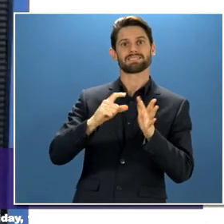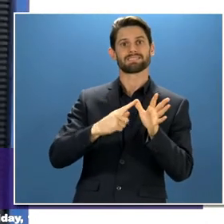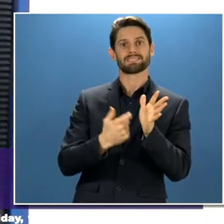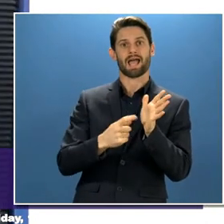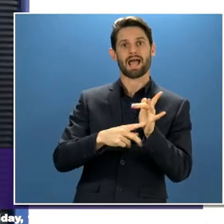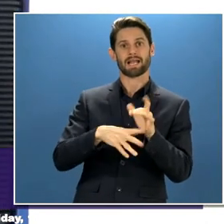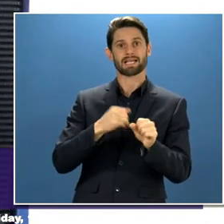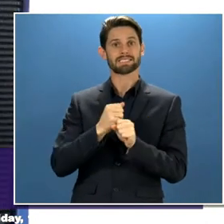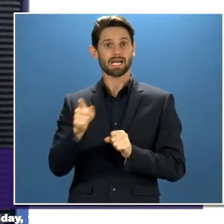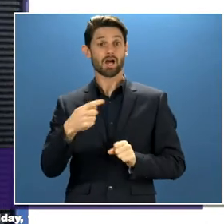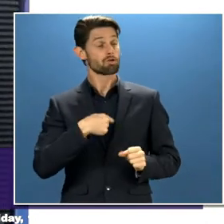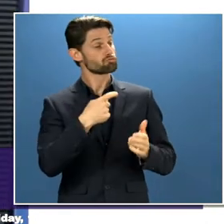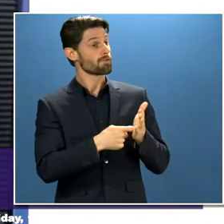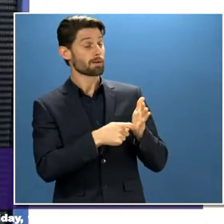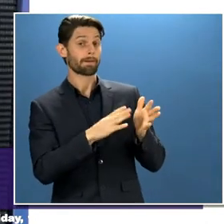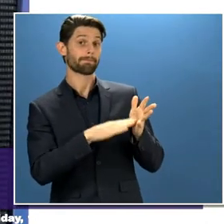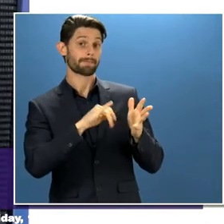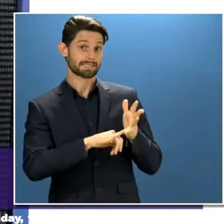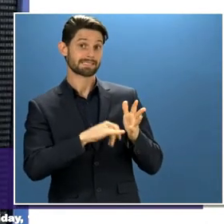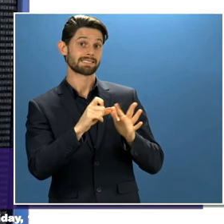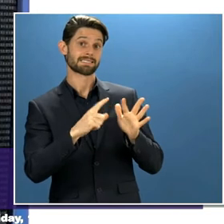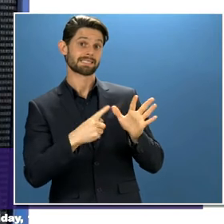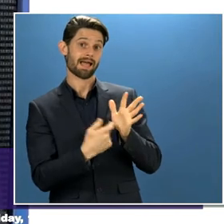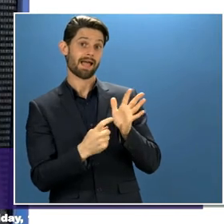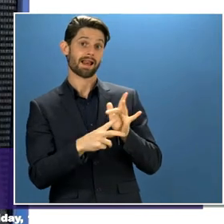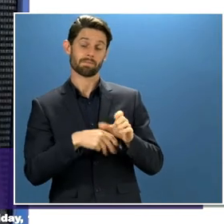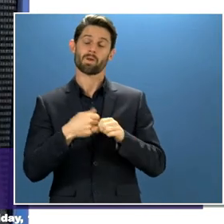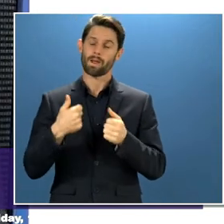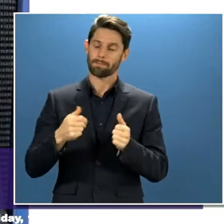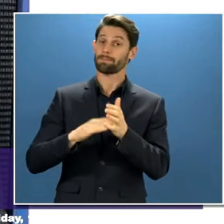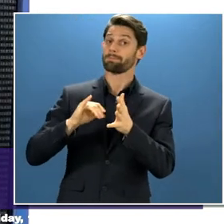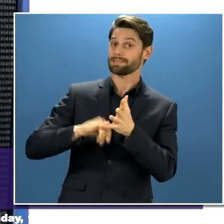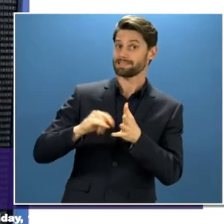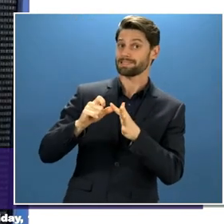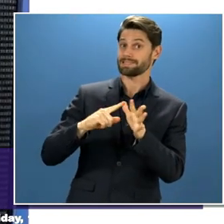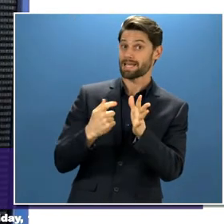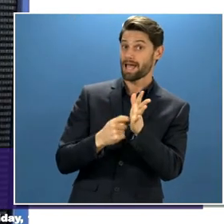Ms Darling, you preparing a statement for the Royal Commission. Yes, I have.